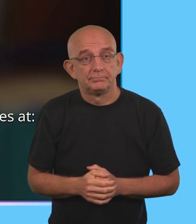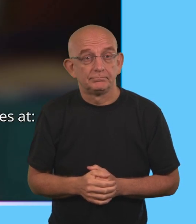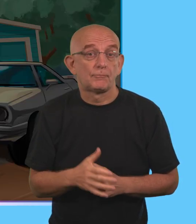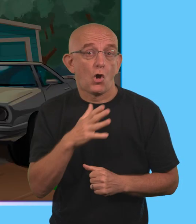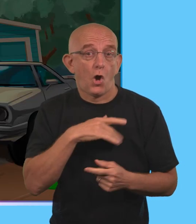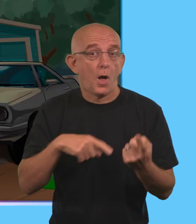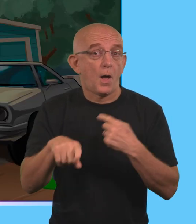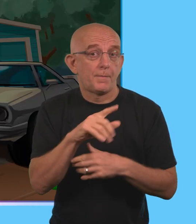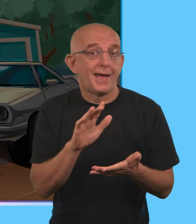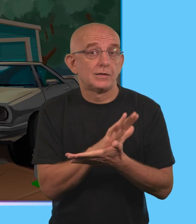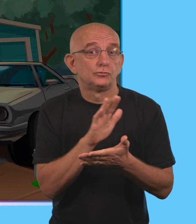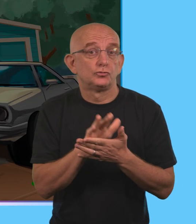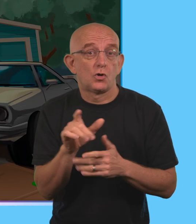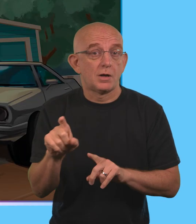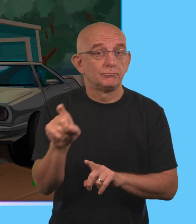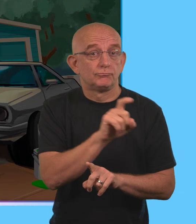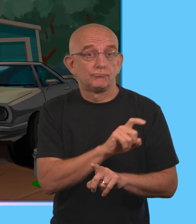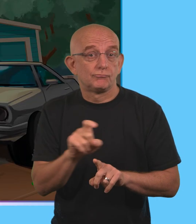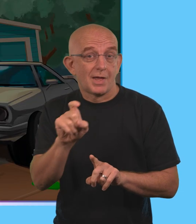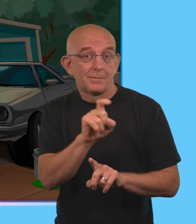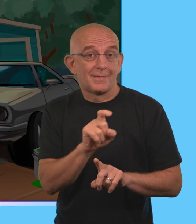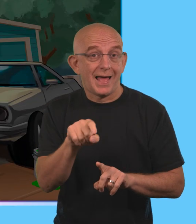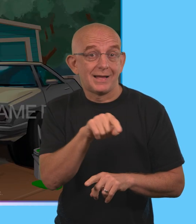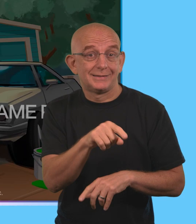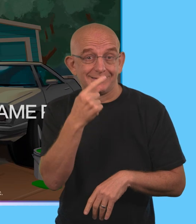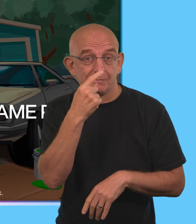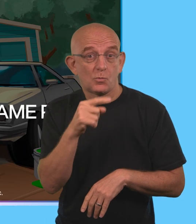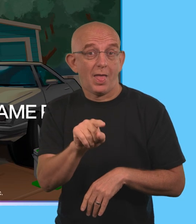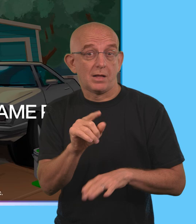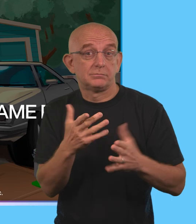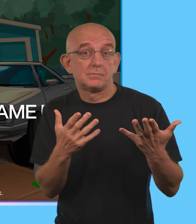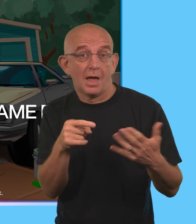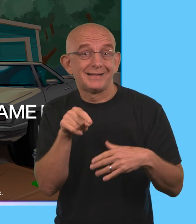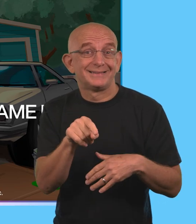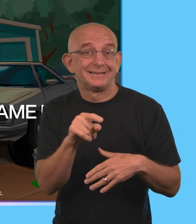We hope you'll enjoy playing Spray Paint Simulator, available now on Steam,